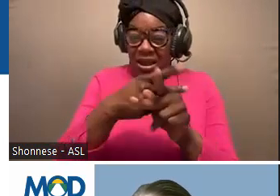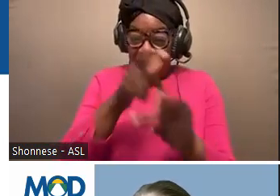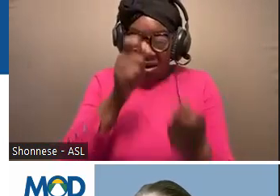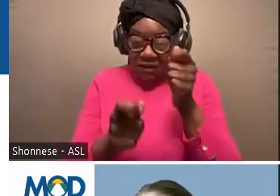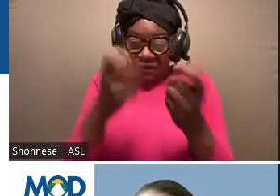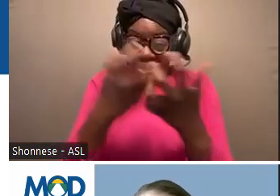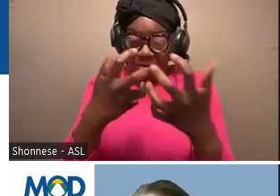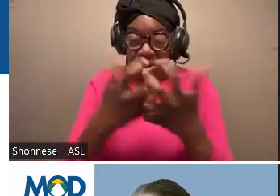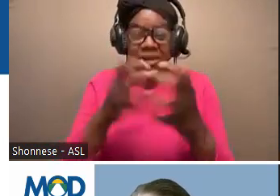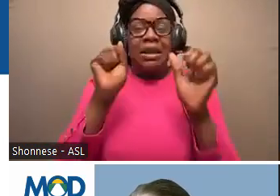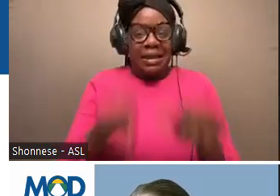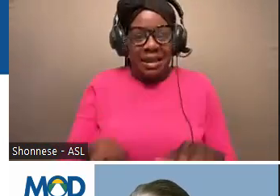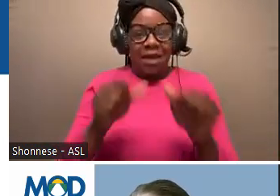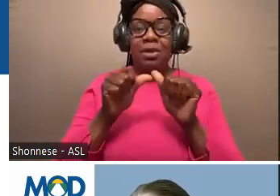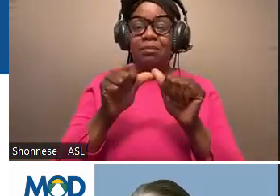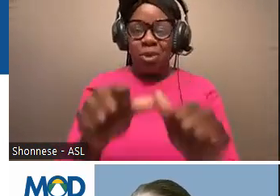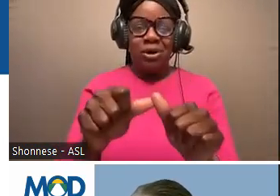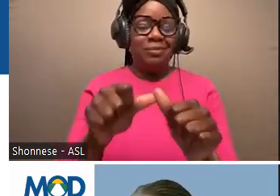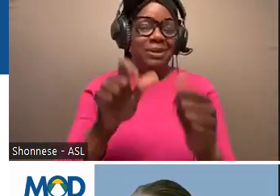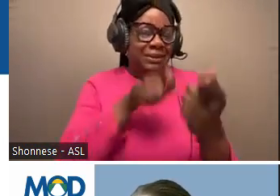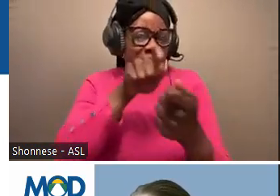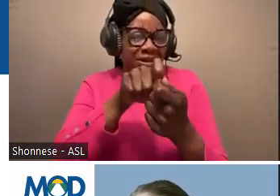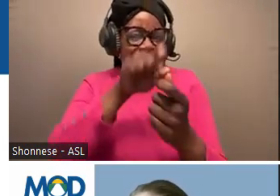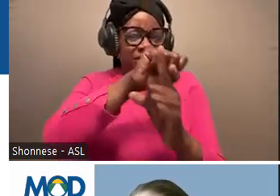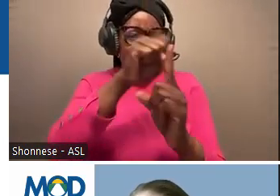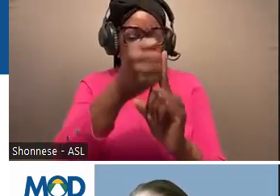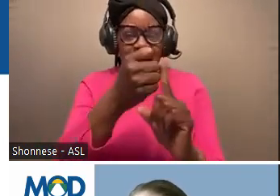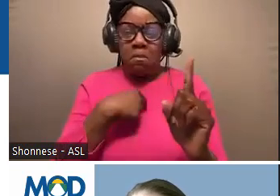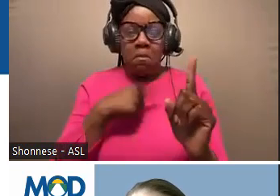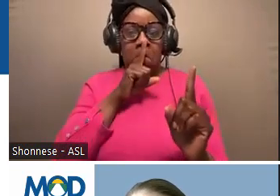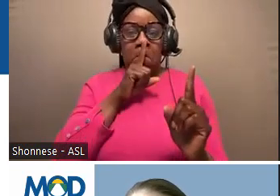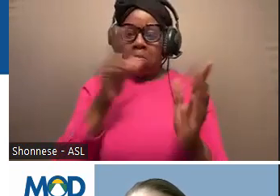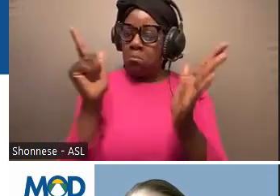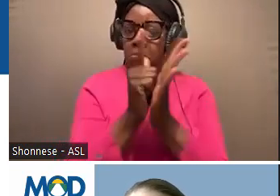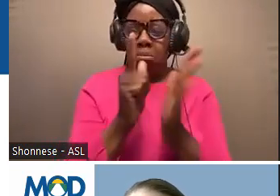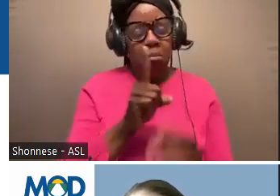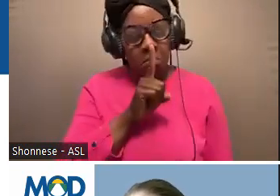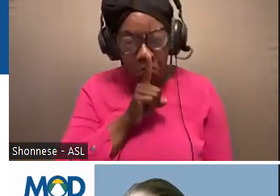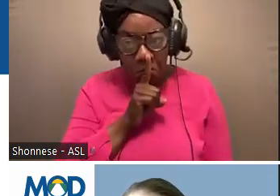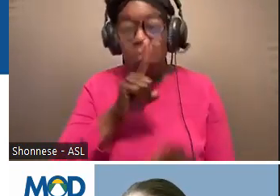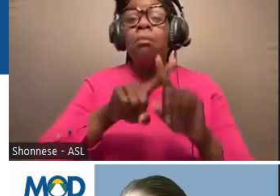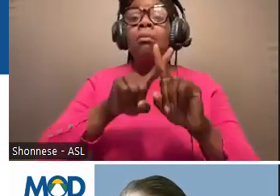situations. I'm certainly not saying you can't do that. I would just be careful